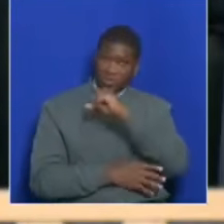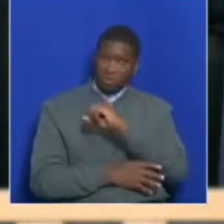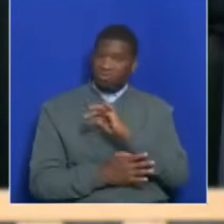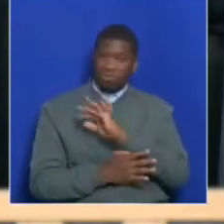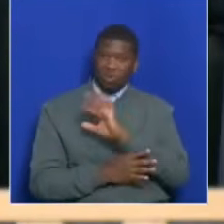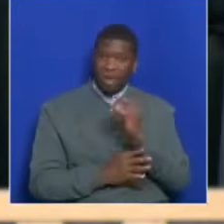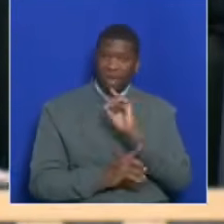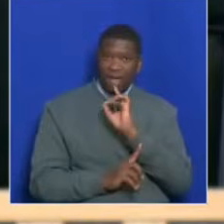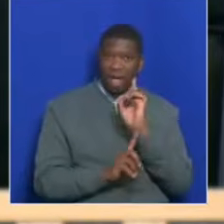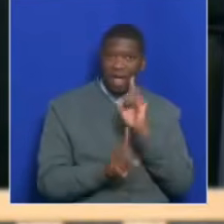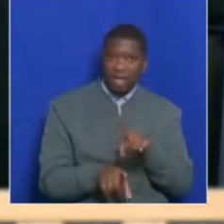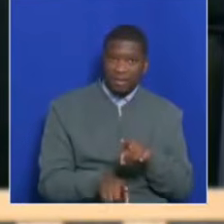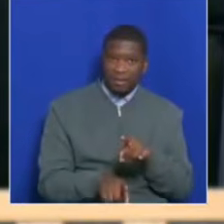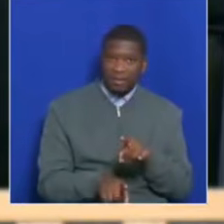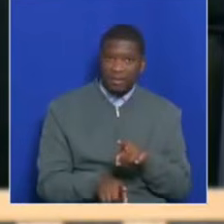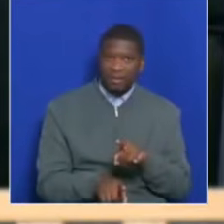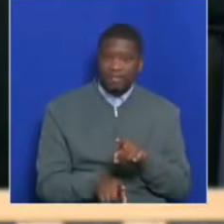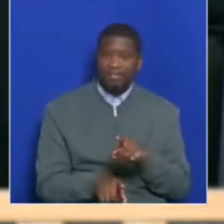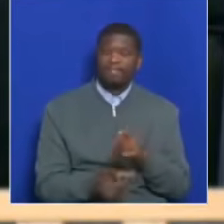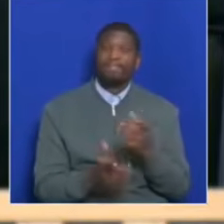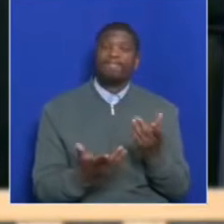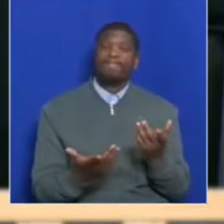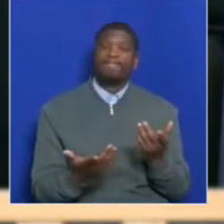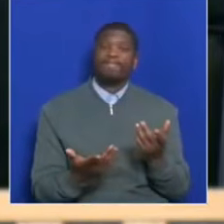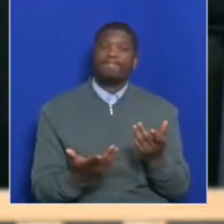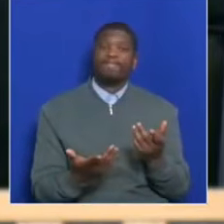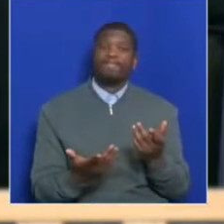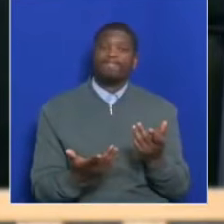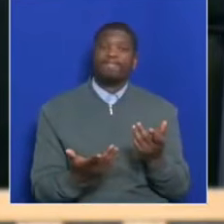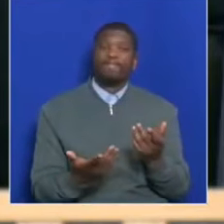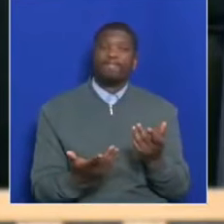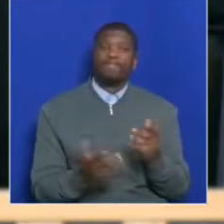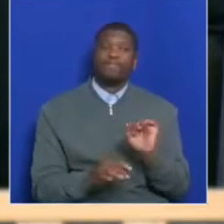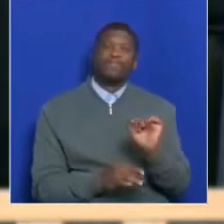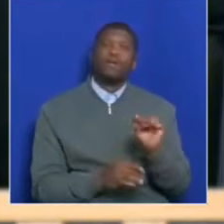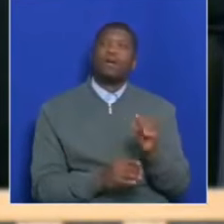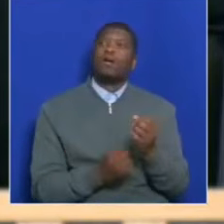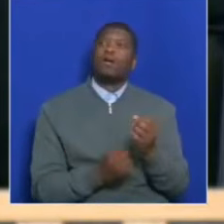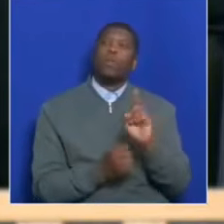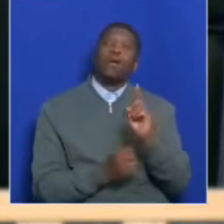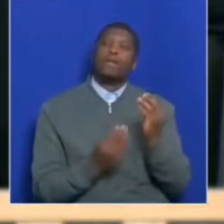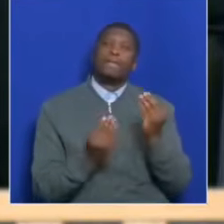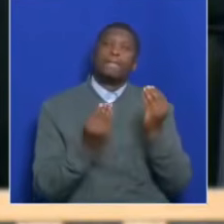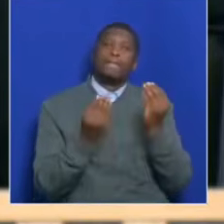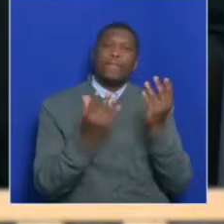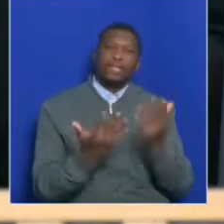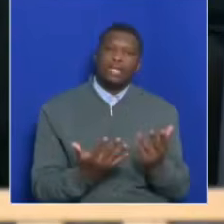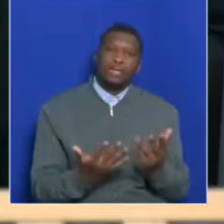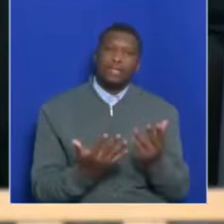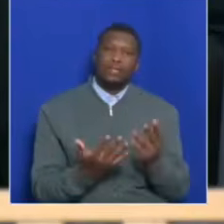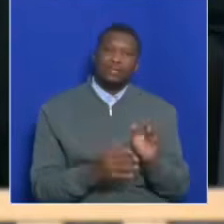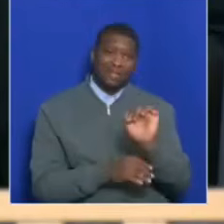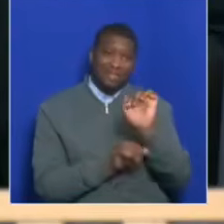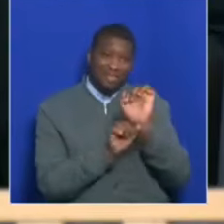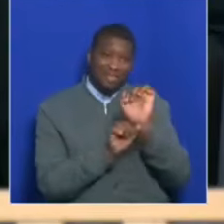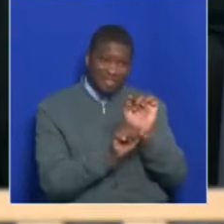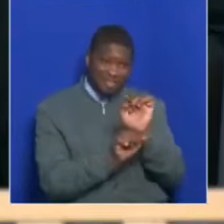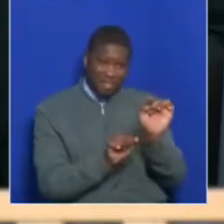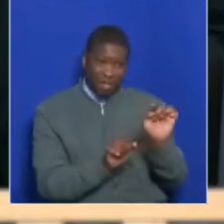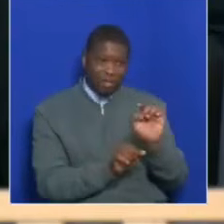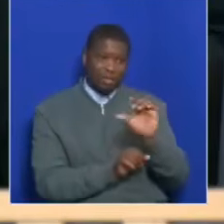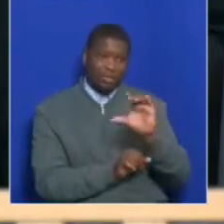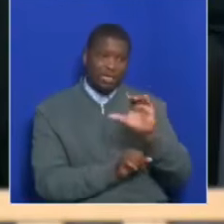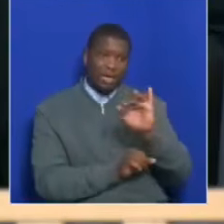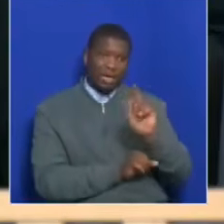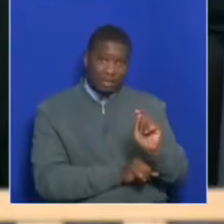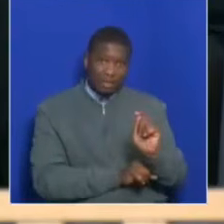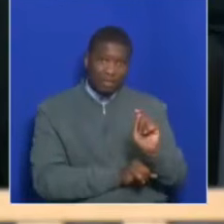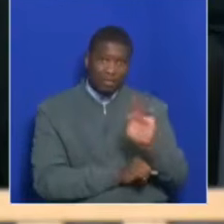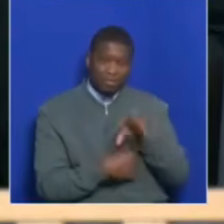of what you're saying is what percentage of that cash in transit number is the majority of sh of